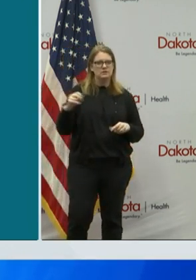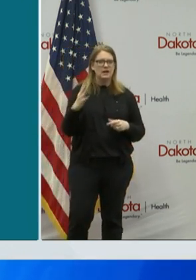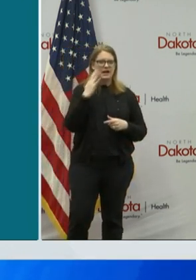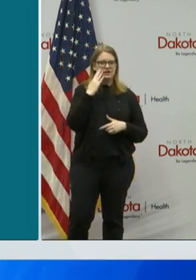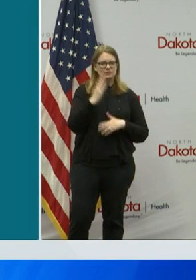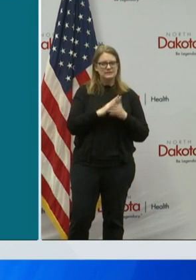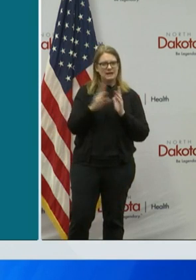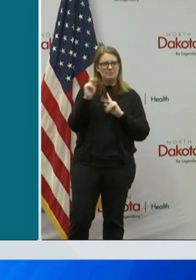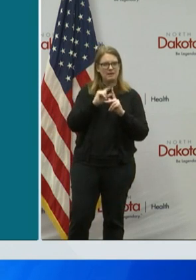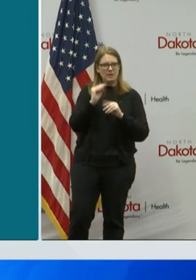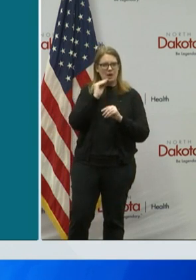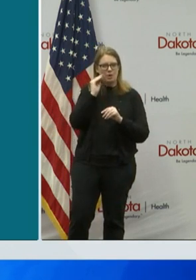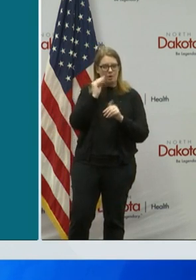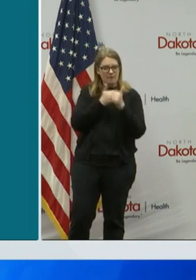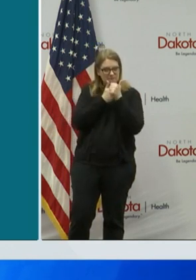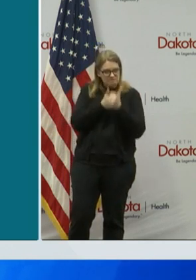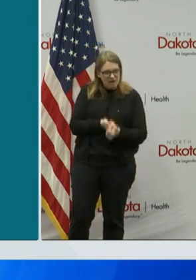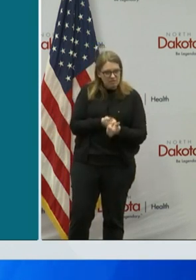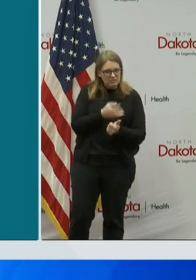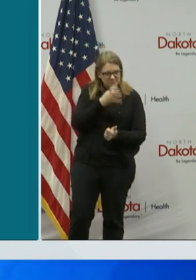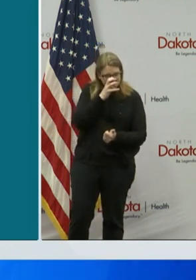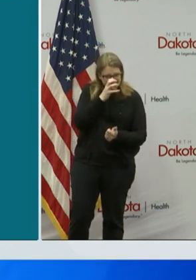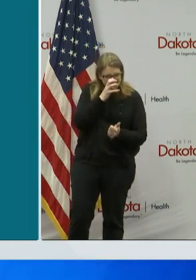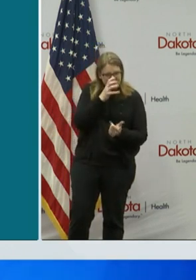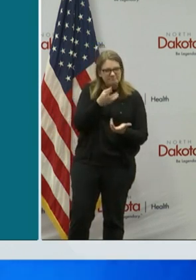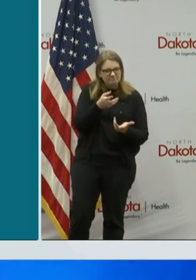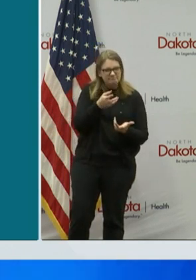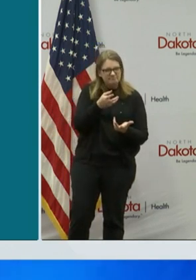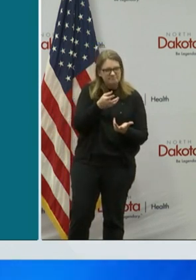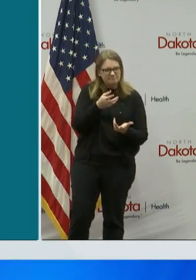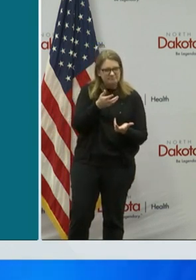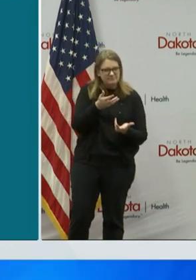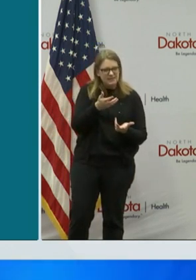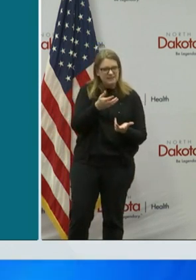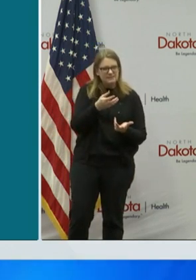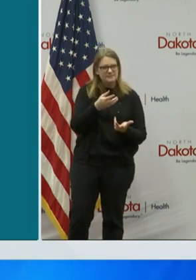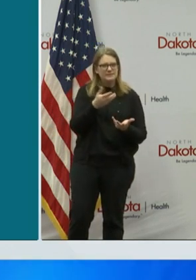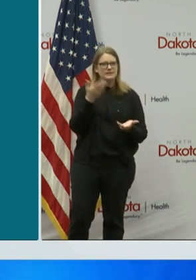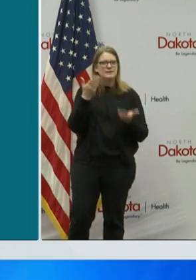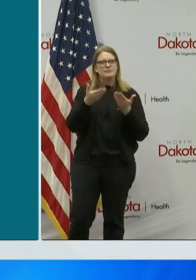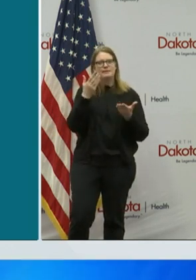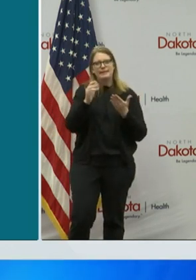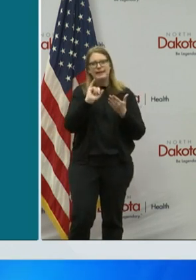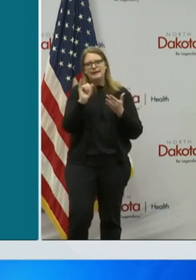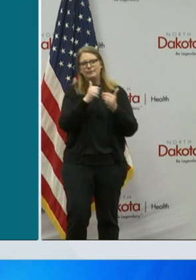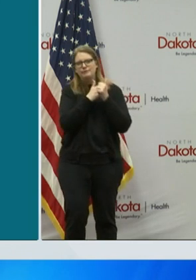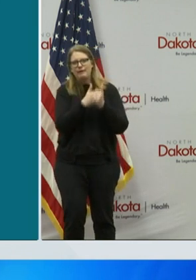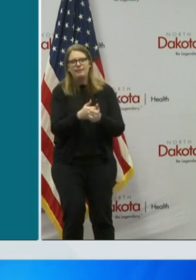THERE IS A SLIGHT TWO-CASE CHANGE FOR THOSE. I KNOW SOME PEOPLE AT HOME ARE